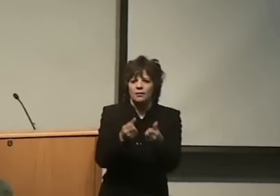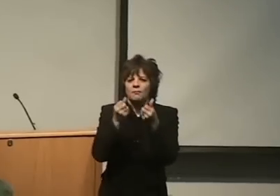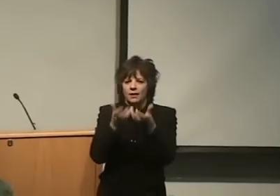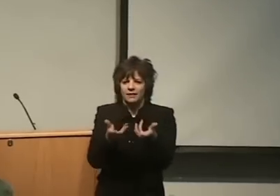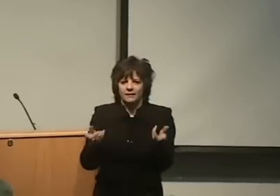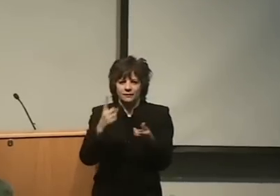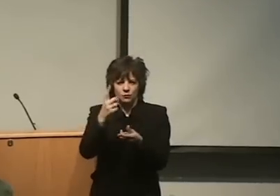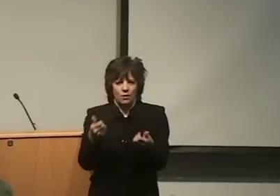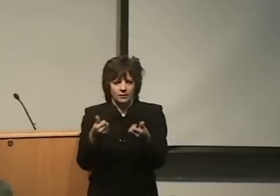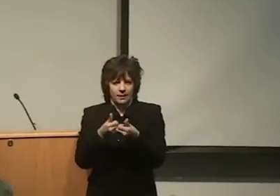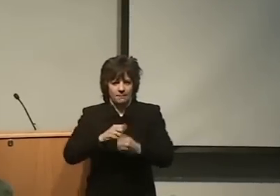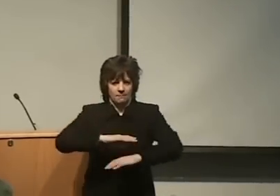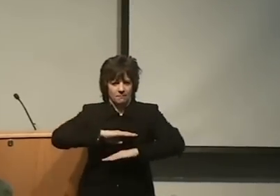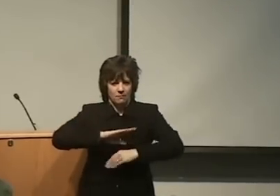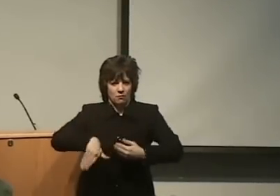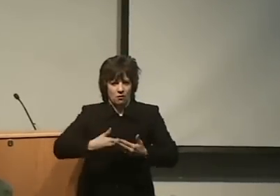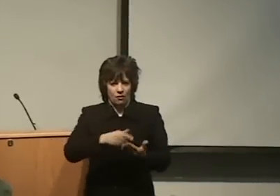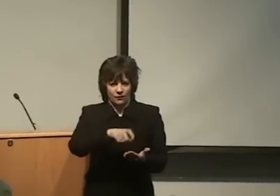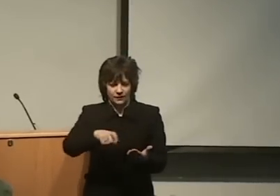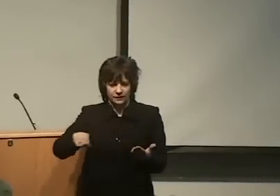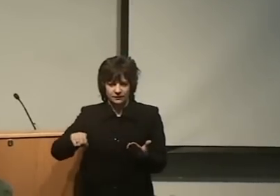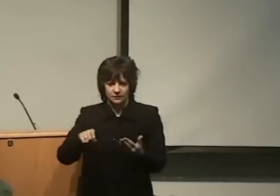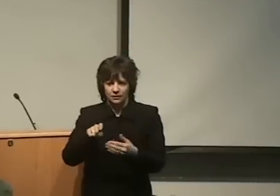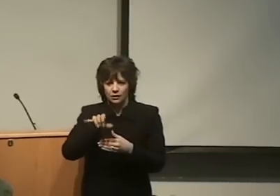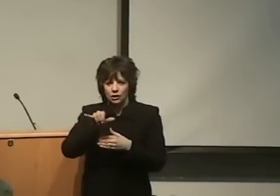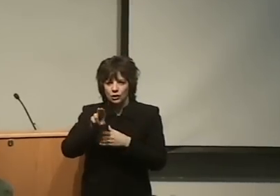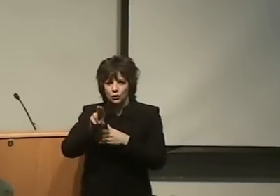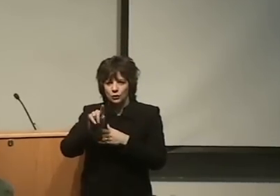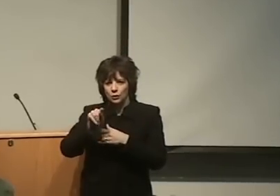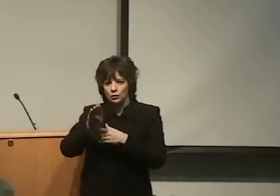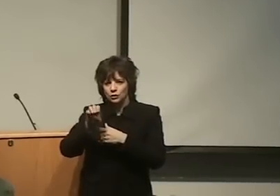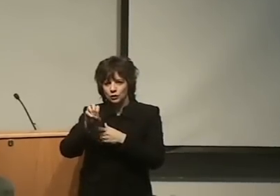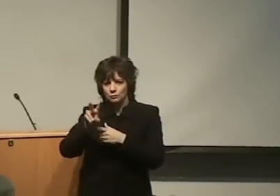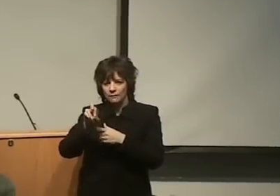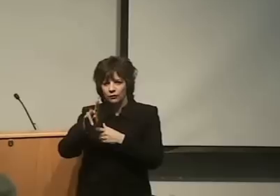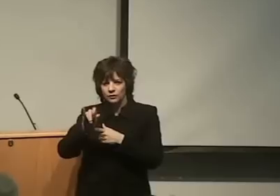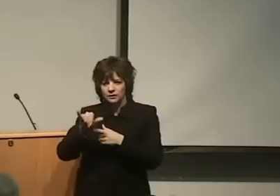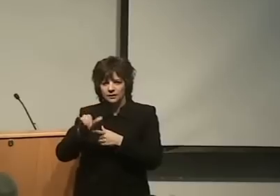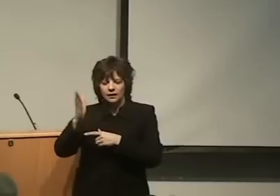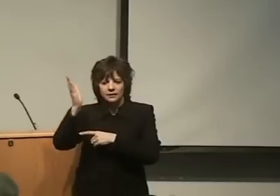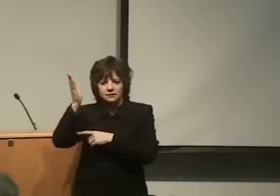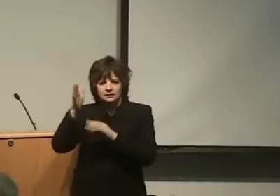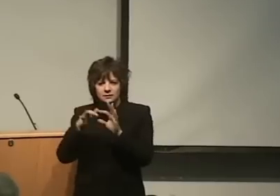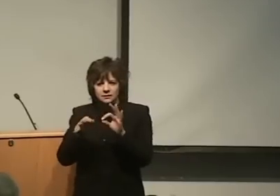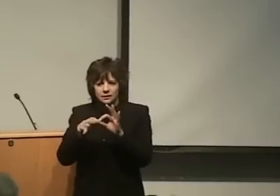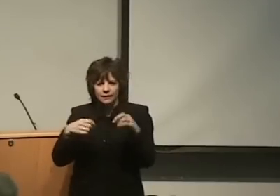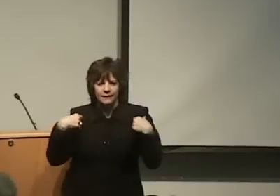So I put YouTubeversity is the YouTube version of lectures. That's the Spanish version.